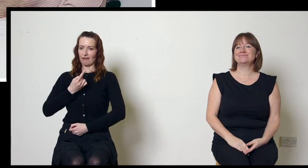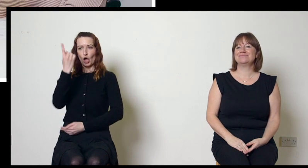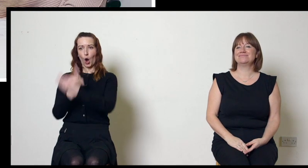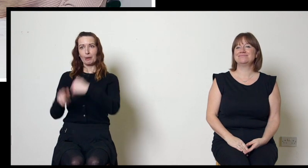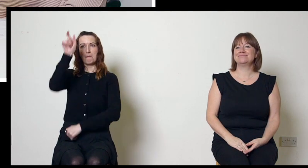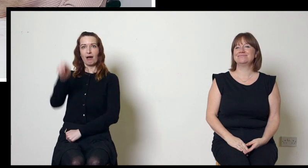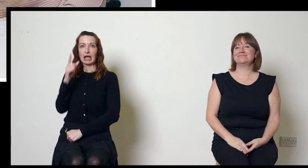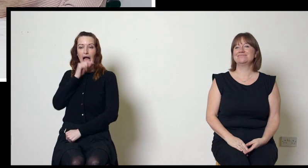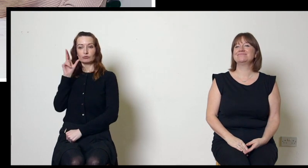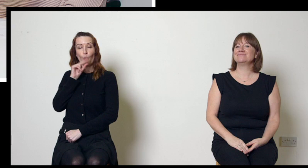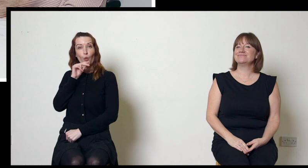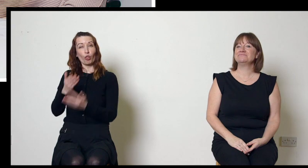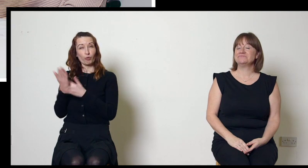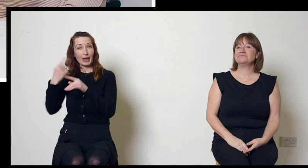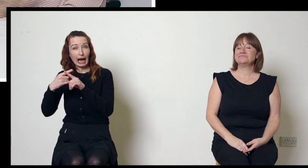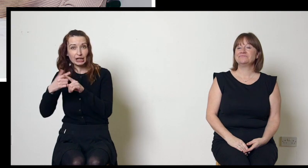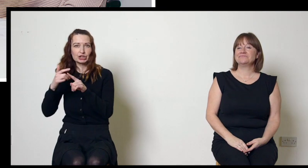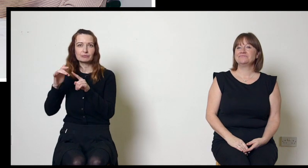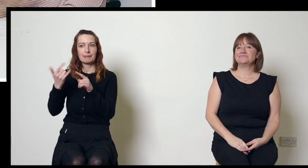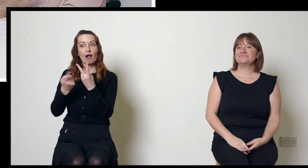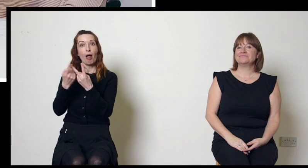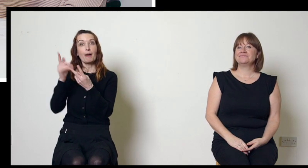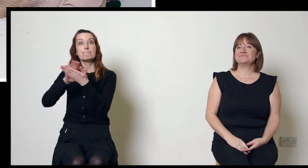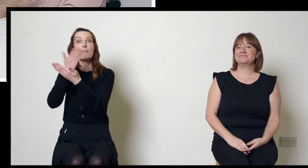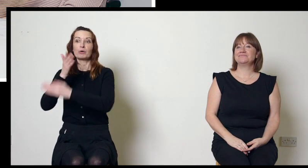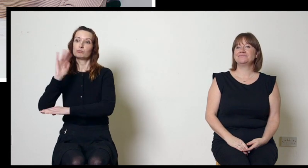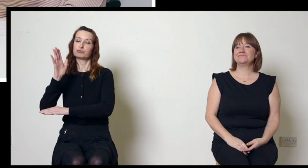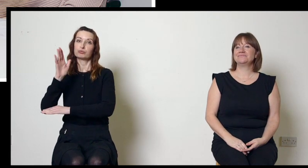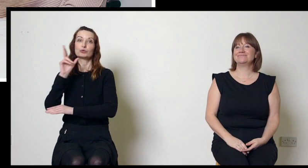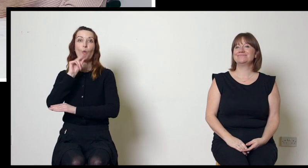and then they'll be Lithuanian or other Eastern European poets and